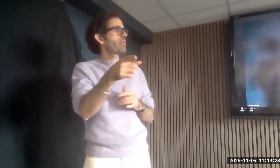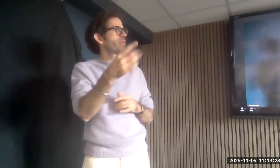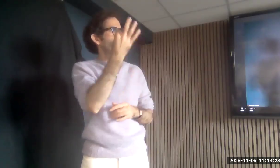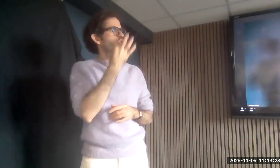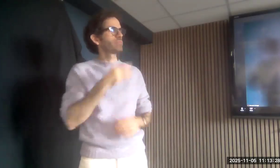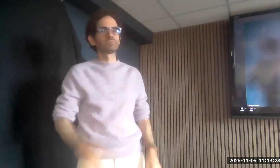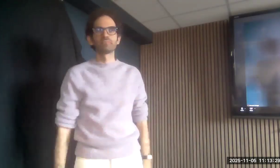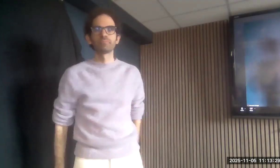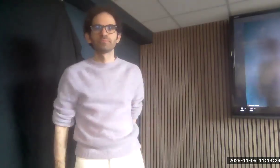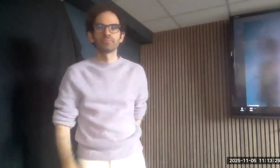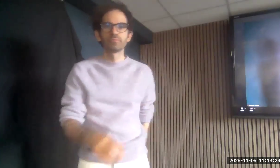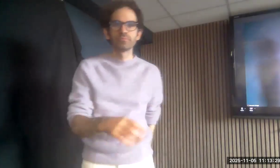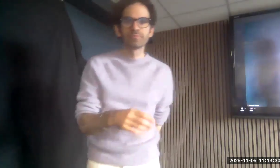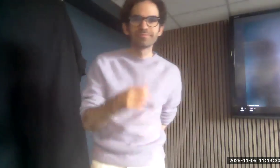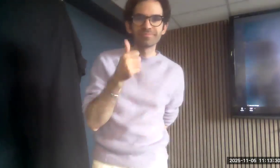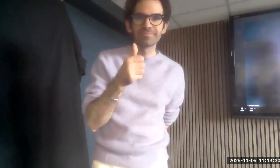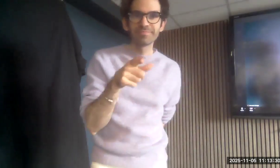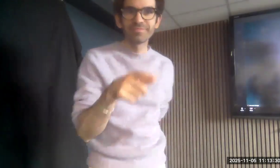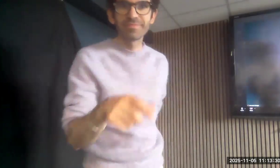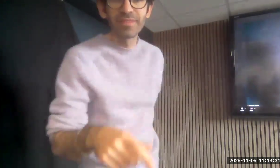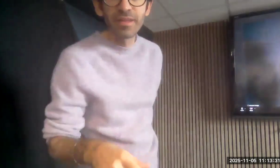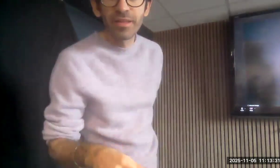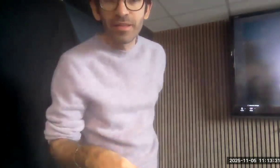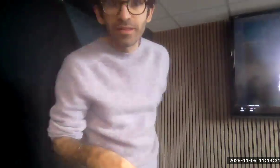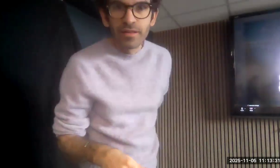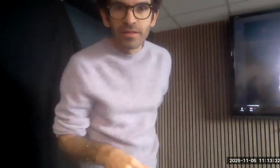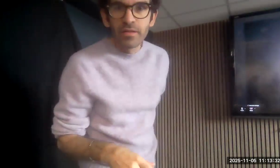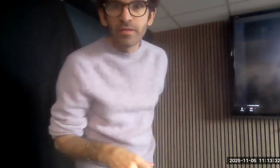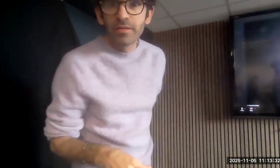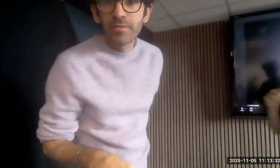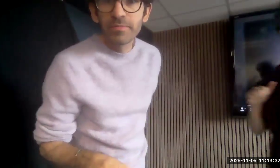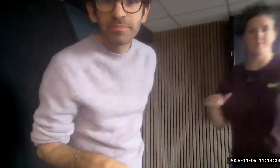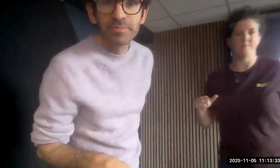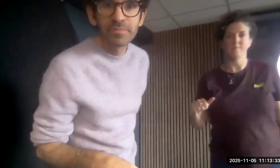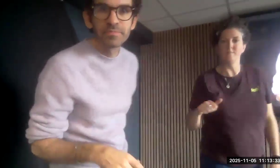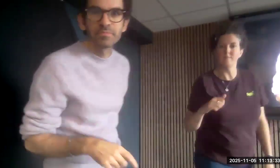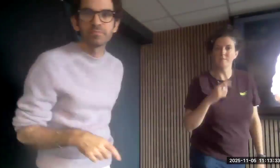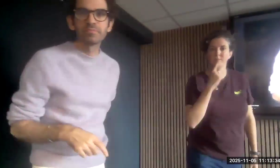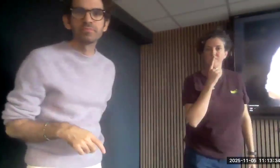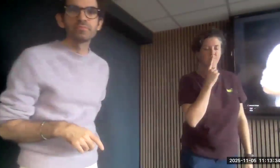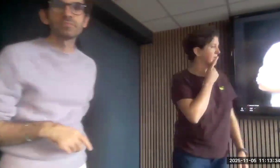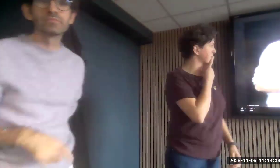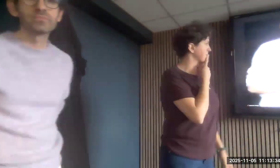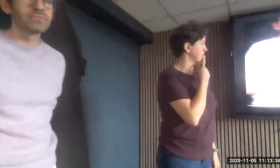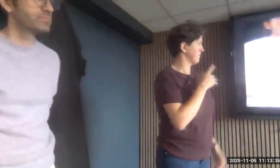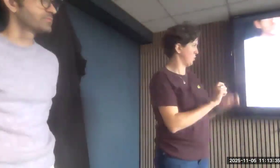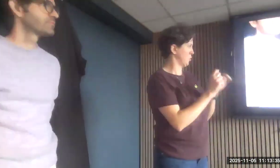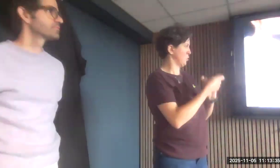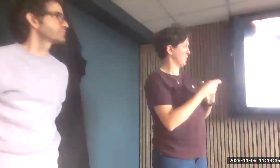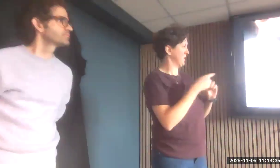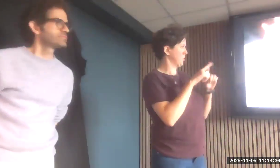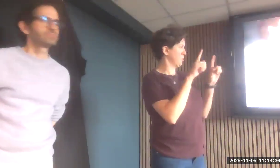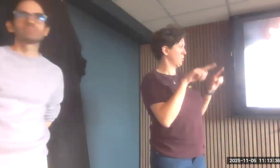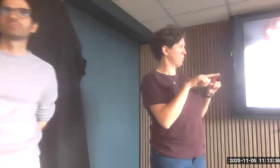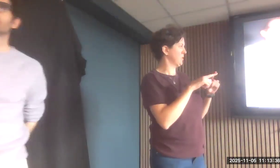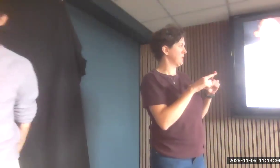I think there's an online question.